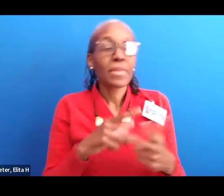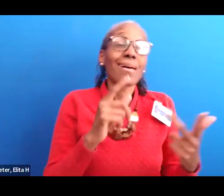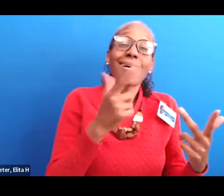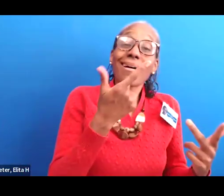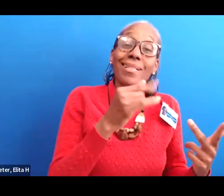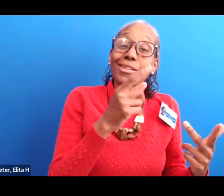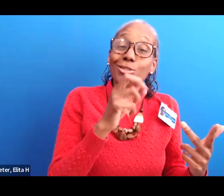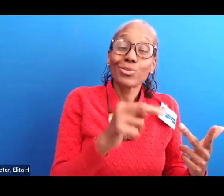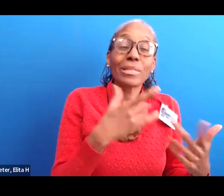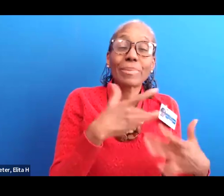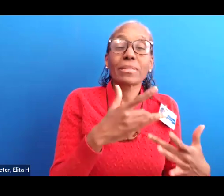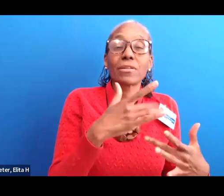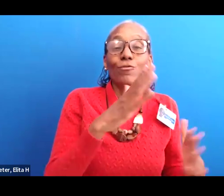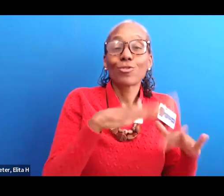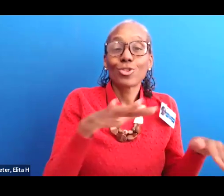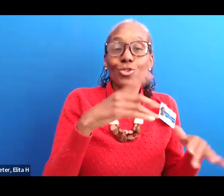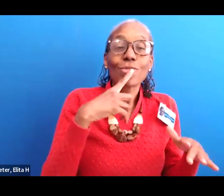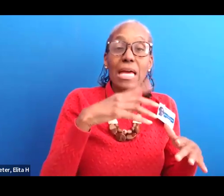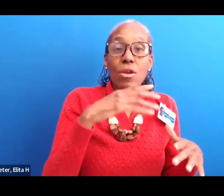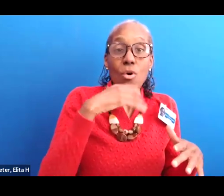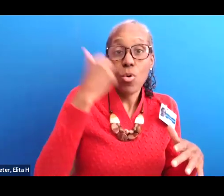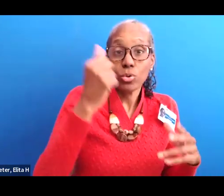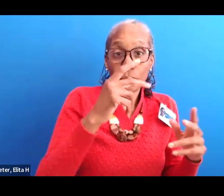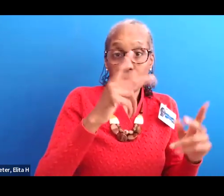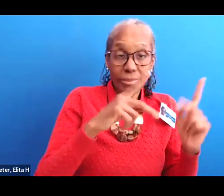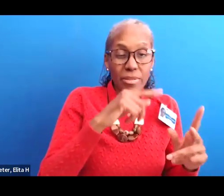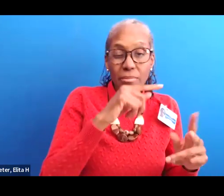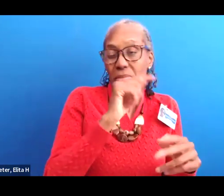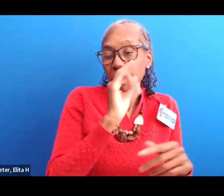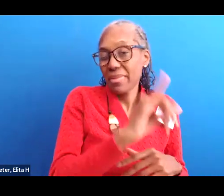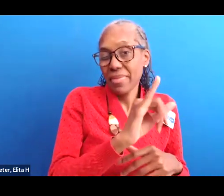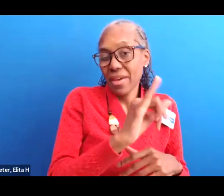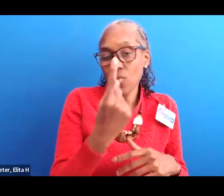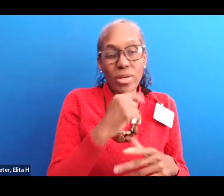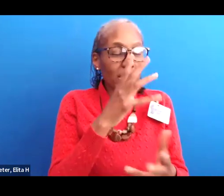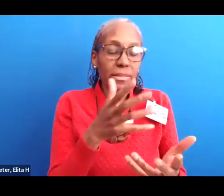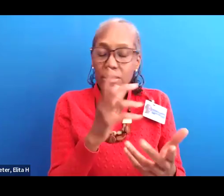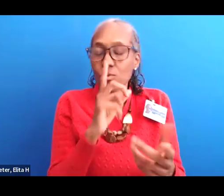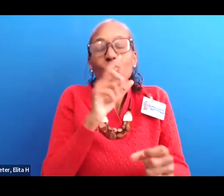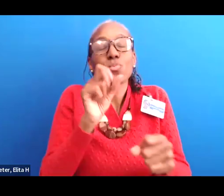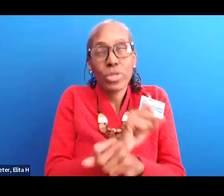older people, maybe that glycerin suppository just isn't quite doing the action that you need there.